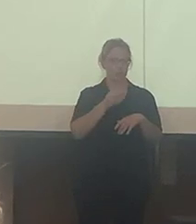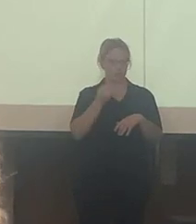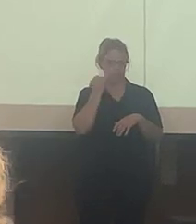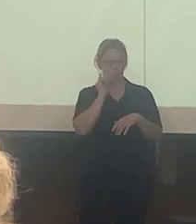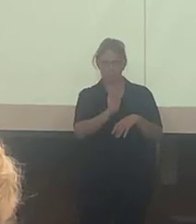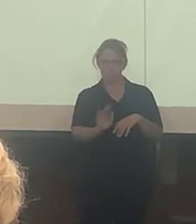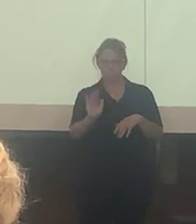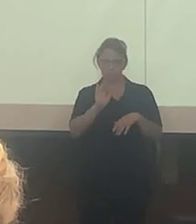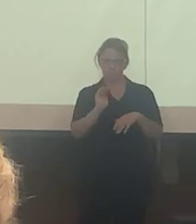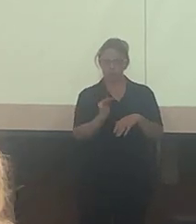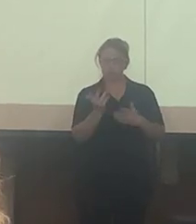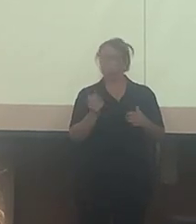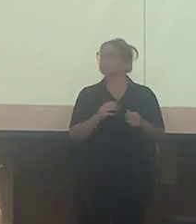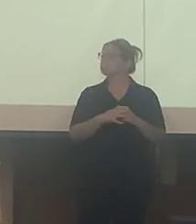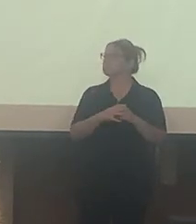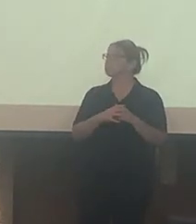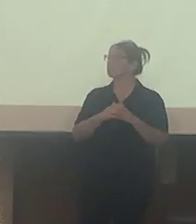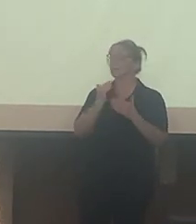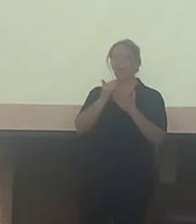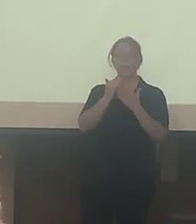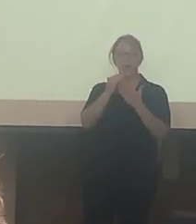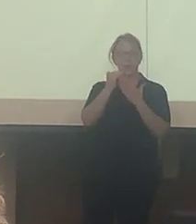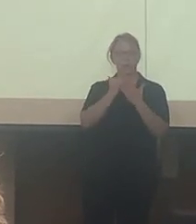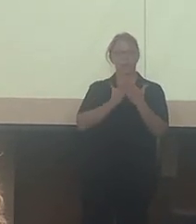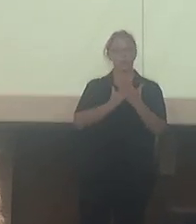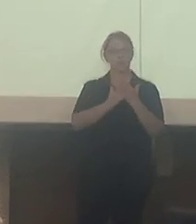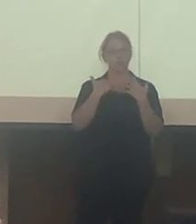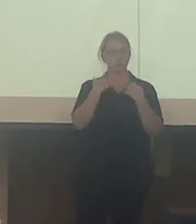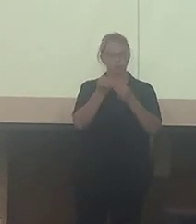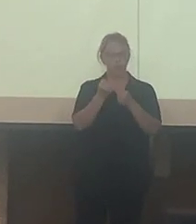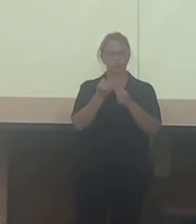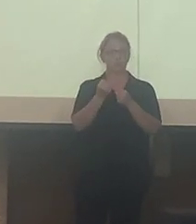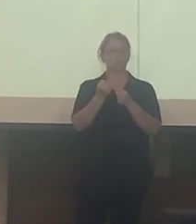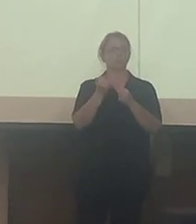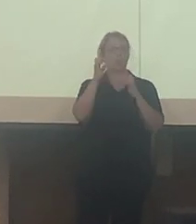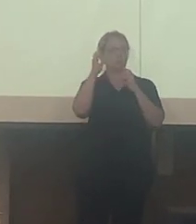and then you list their strengths educational concerns and preferences this is usually where